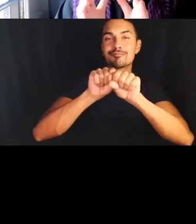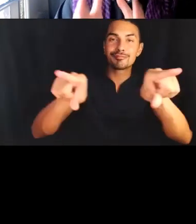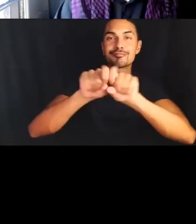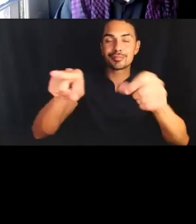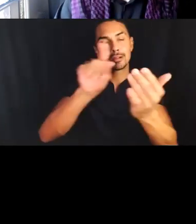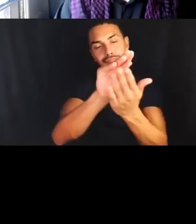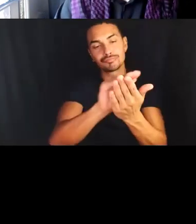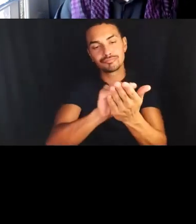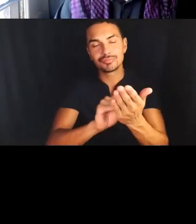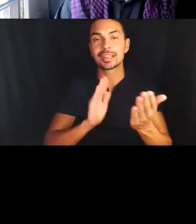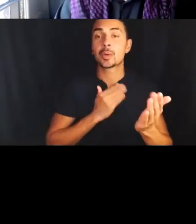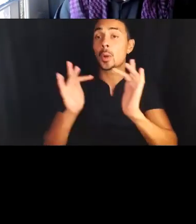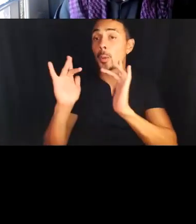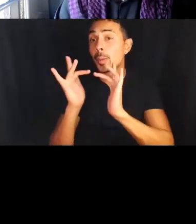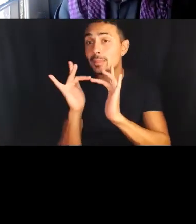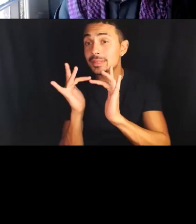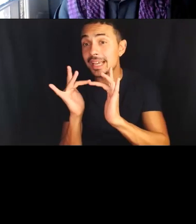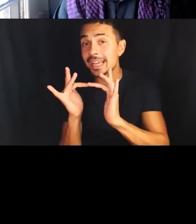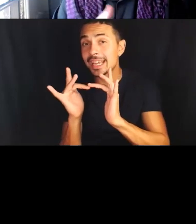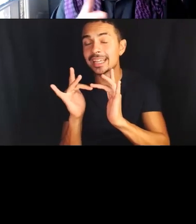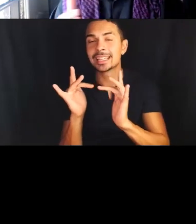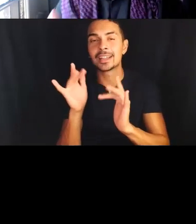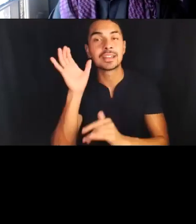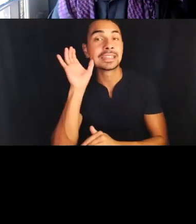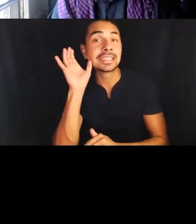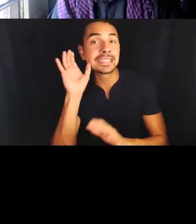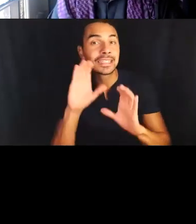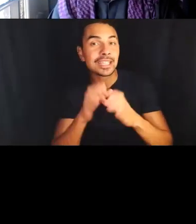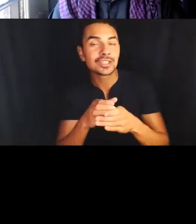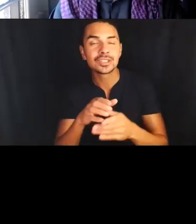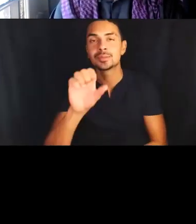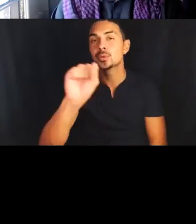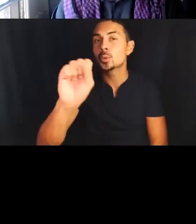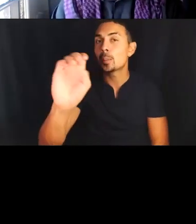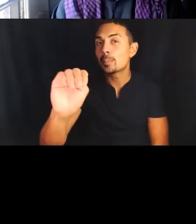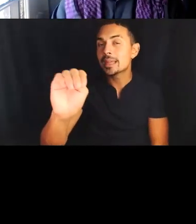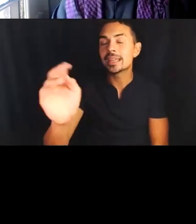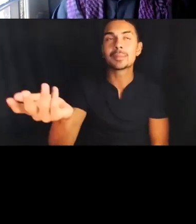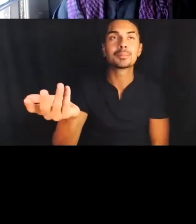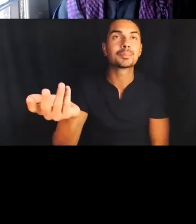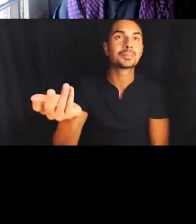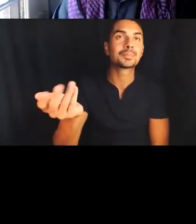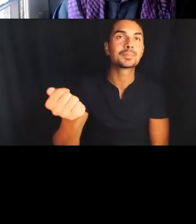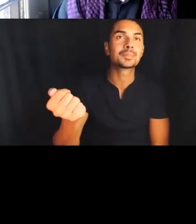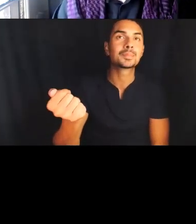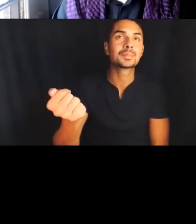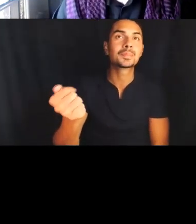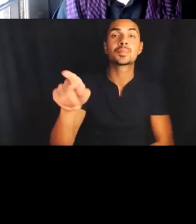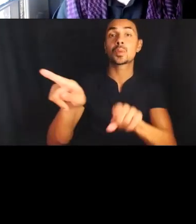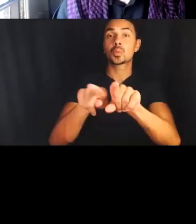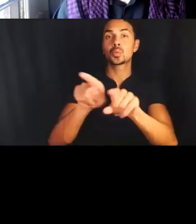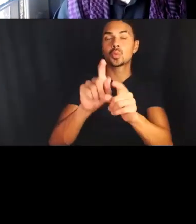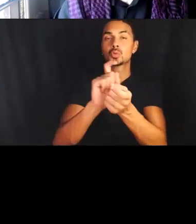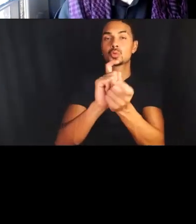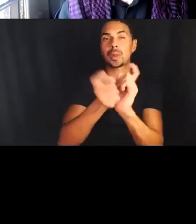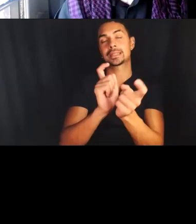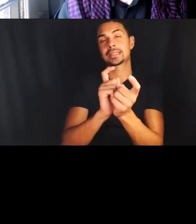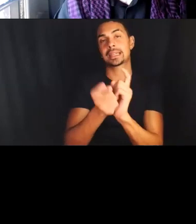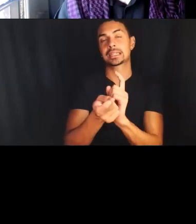our website content that's shared about the listening session, social media content, as well as translating two listening sessions